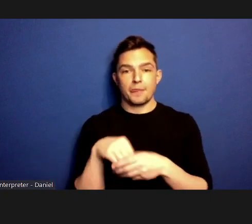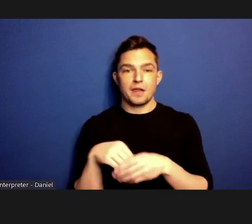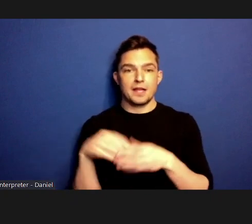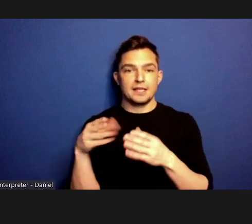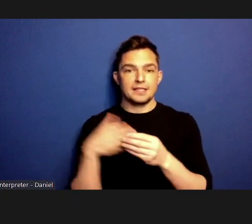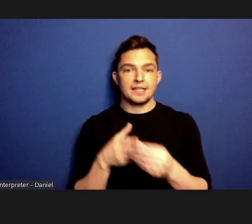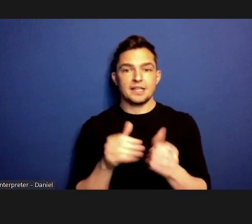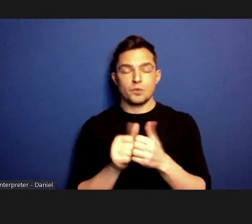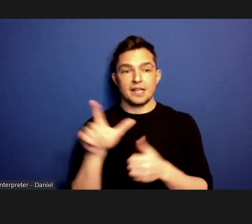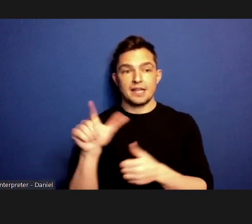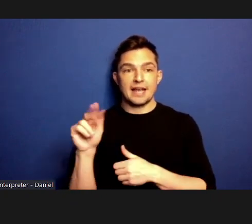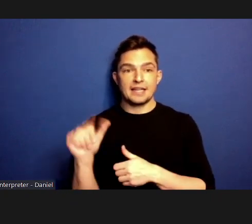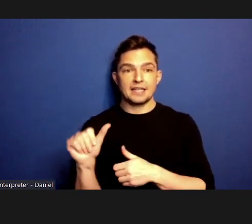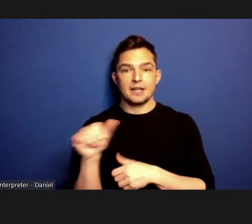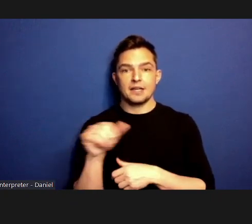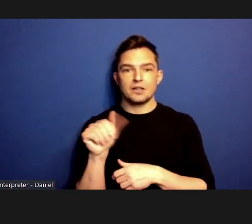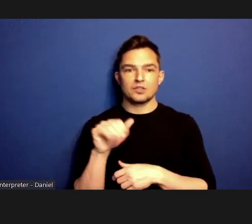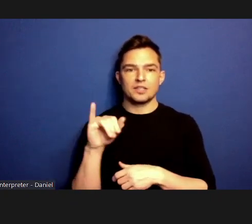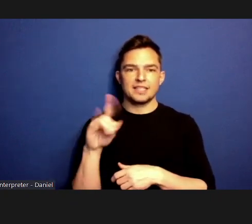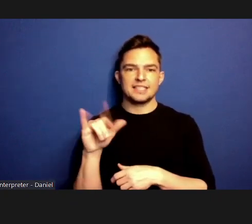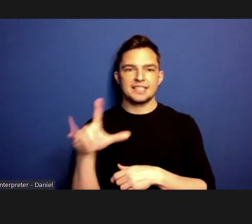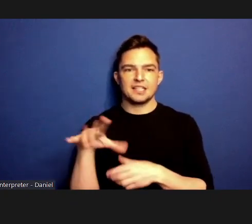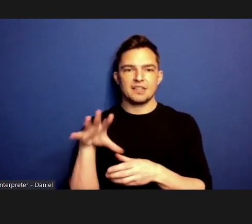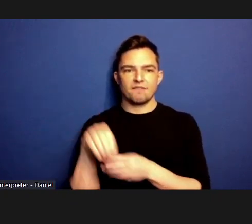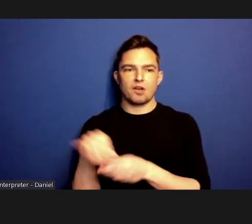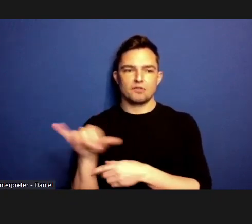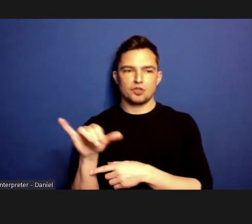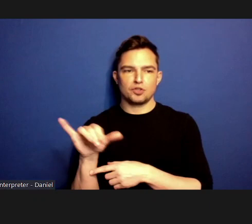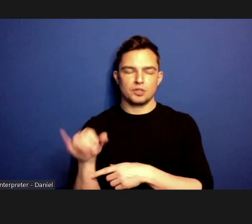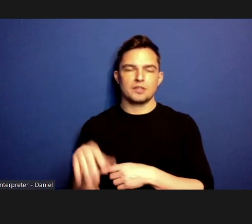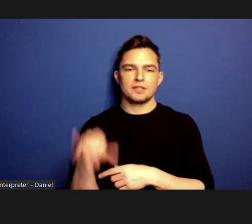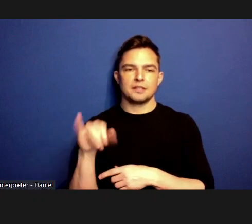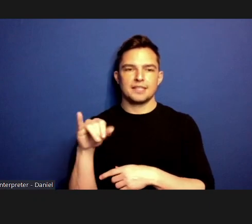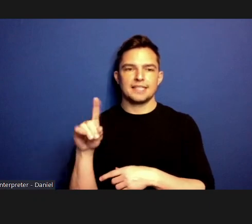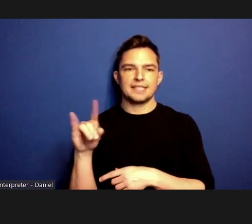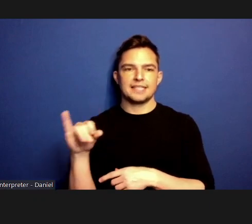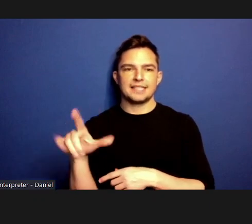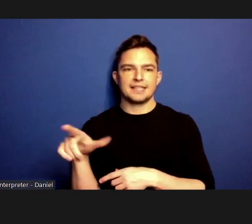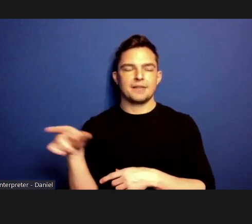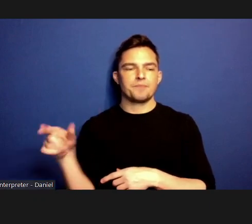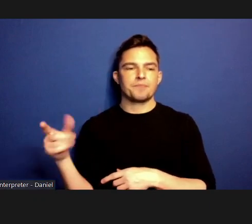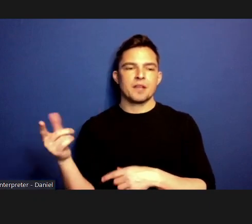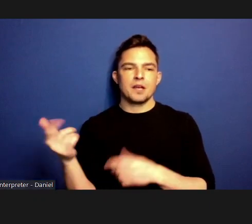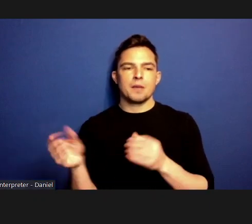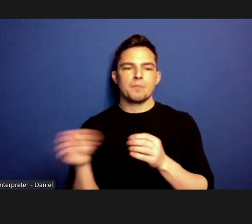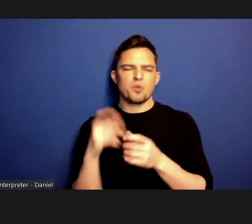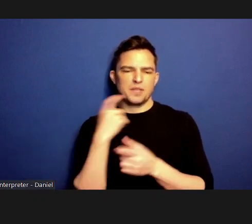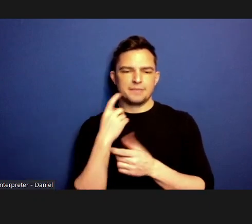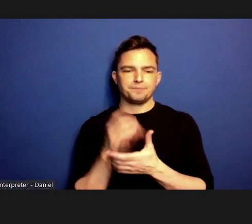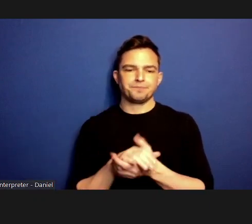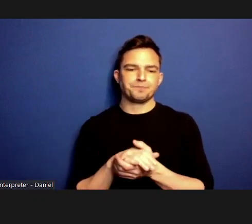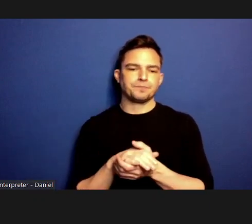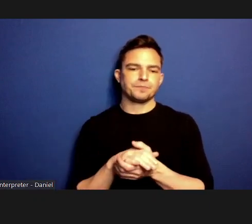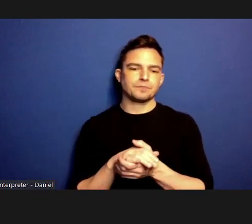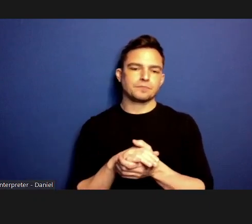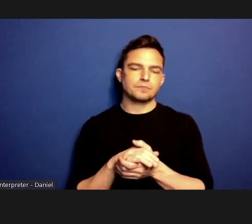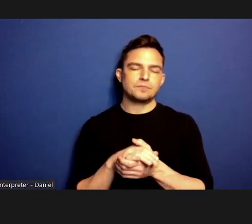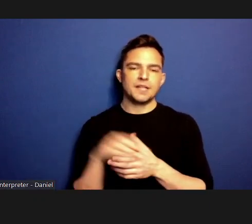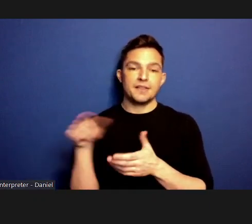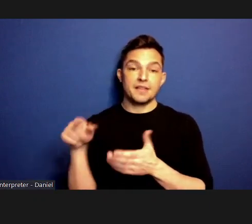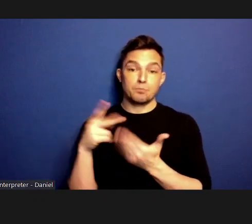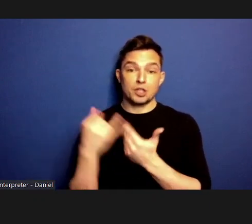of which Idil is also part of as more recent is a project that builds on the importance